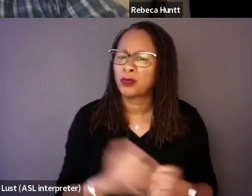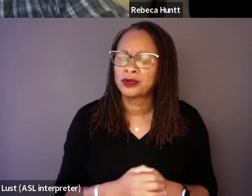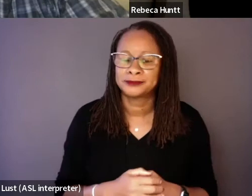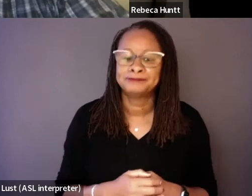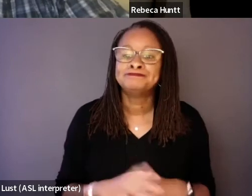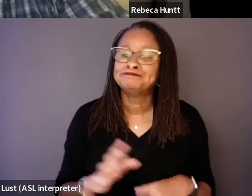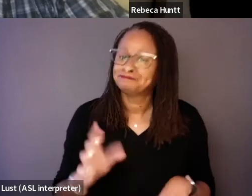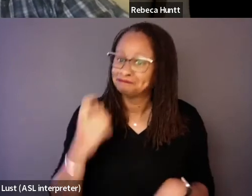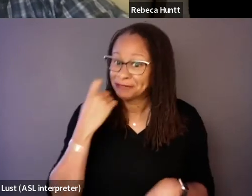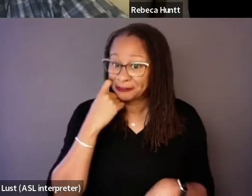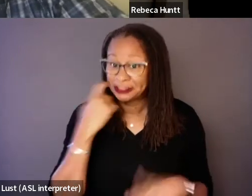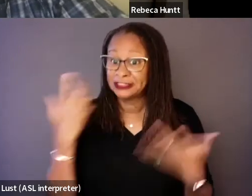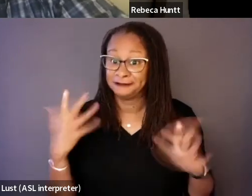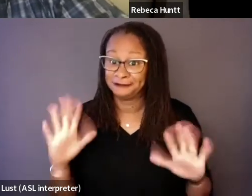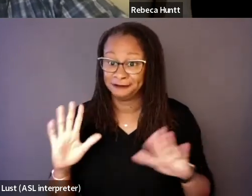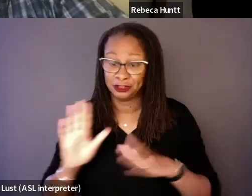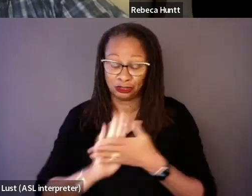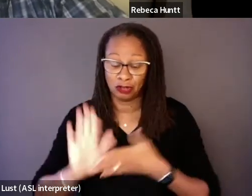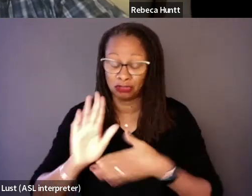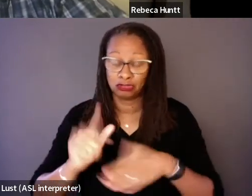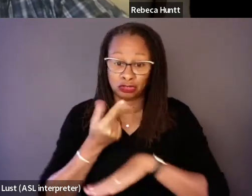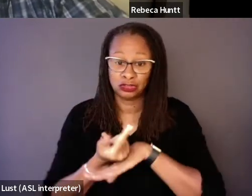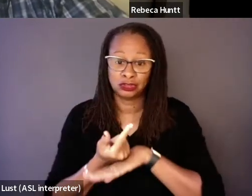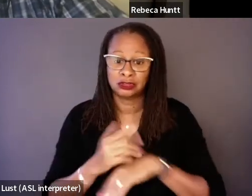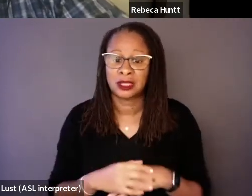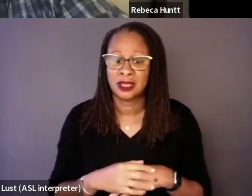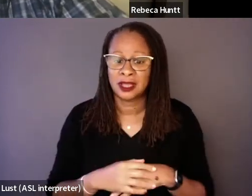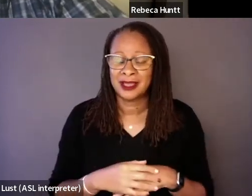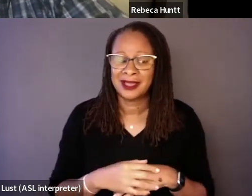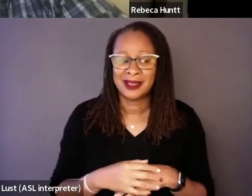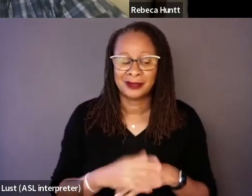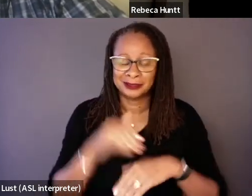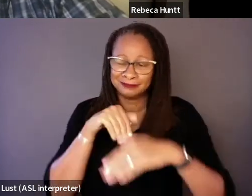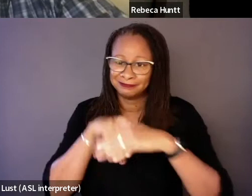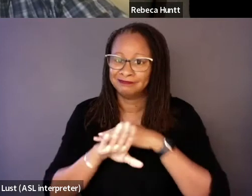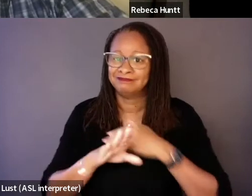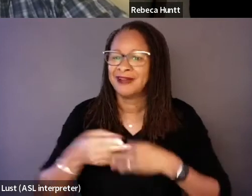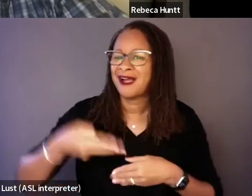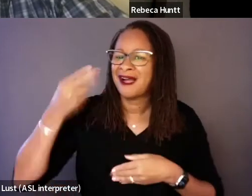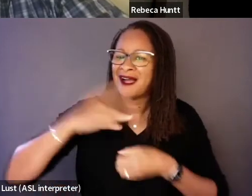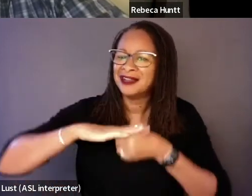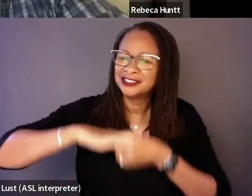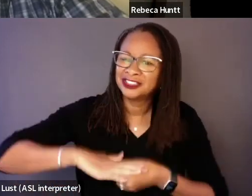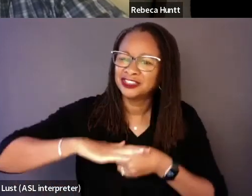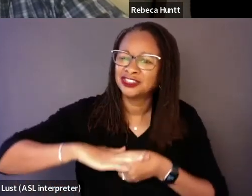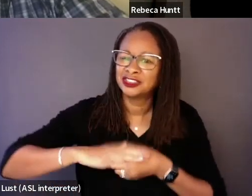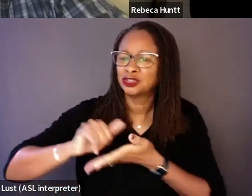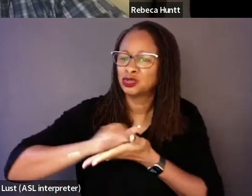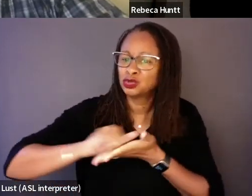I was a recent college graduate and I was coming into like a high tension New York City.